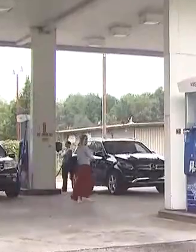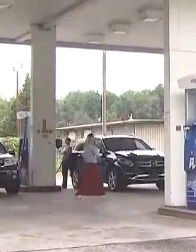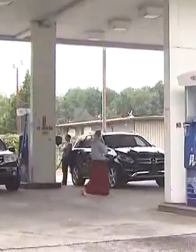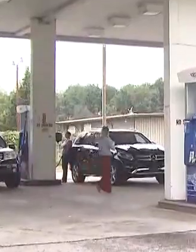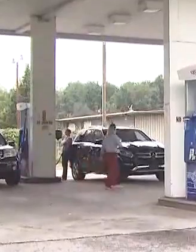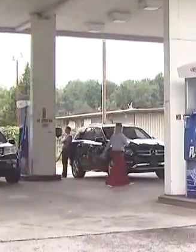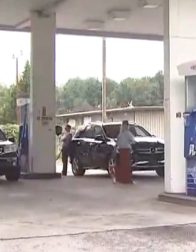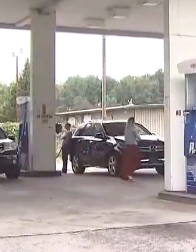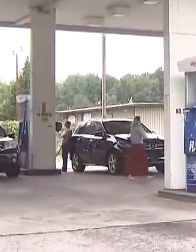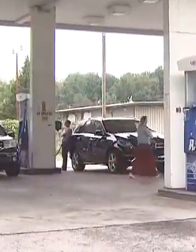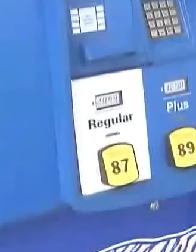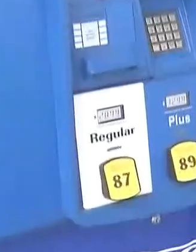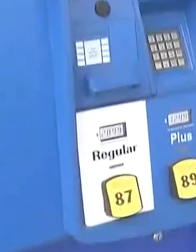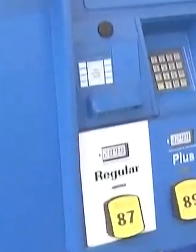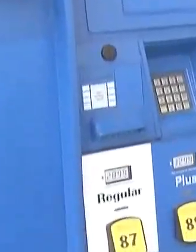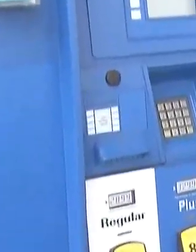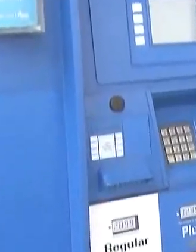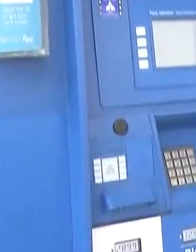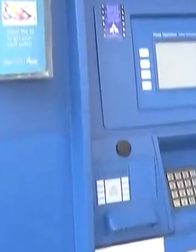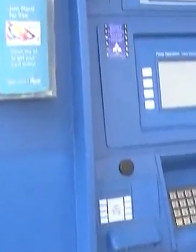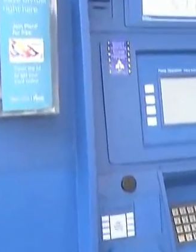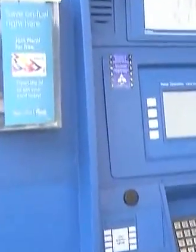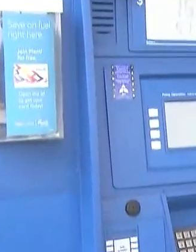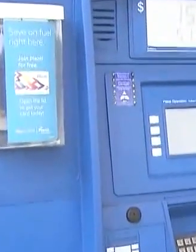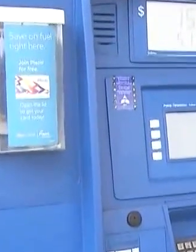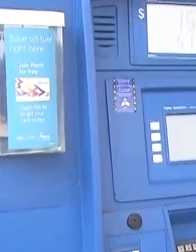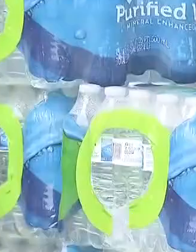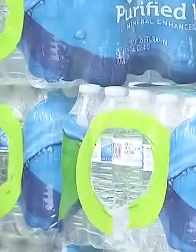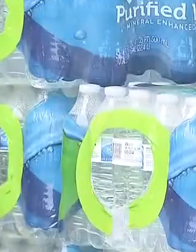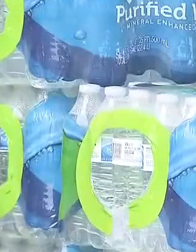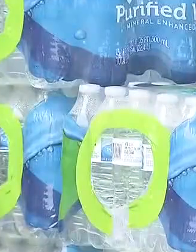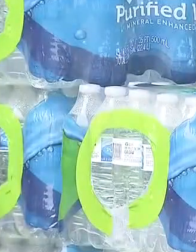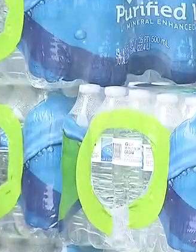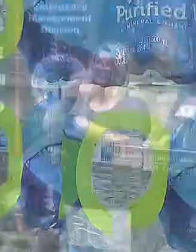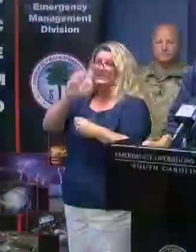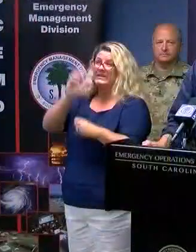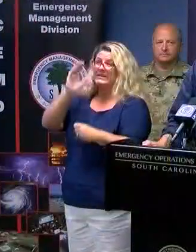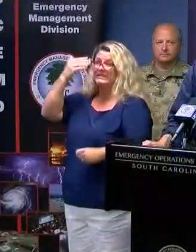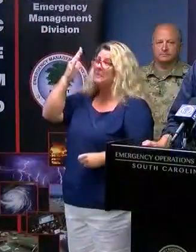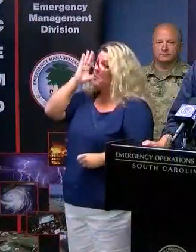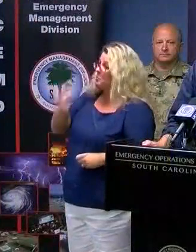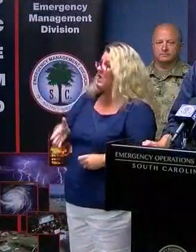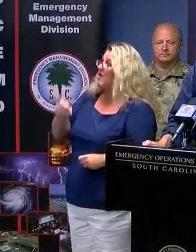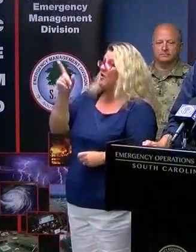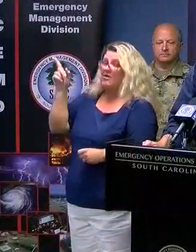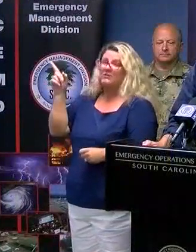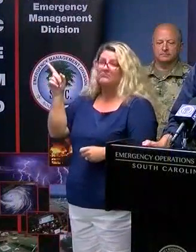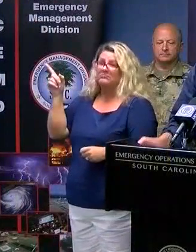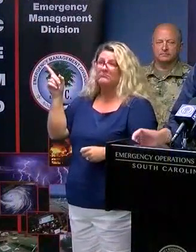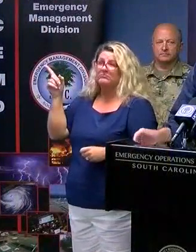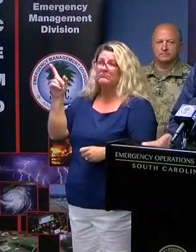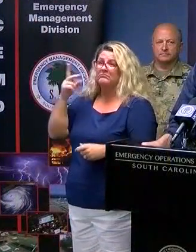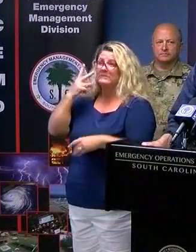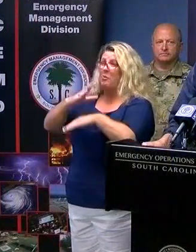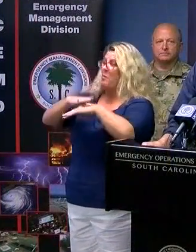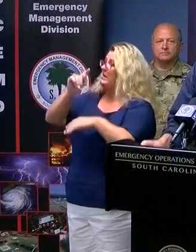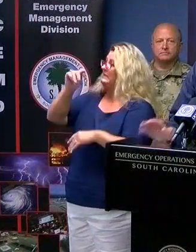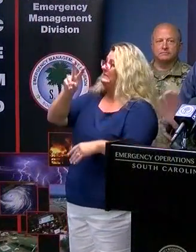WILMINGTON UNC W IS ISSUING +@ VOLUNTARY EVACUATIONS. IT IS STARTING AT WILMINGTON UNC W IS ISSUING +@ VOLUNTARY EVACUATIONS. IT IS STARTING AT NOON WILMINGTON UNC W IS ISSUING +@ VOLUNTARY EVACUATIONS. IT IS STARTING AT NOON AND VOLUNTARY EVACUATIONS. IT IS STARTING AT NOON AND VOLUNTARY EVACUATIONS. IT IS STARTING AT NOON AND CLASSES VOLUNTARY EVACUATIONS. IT IS STARTING AT NOON AND CLASSES ARE VOLUNTARY EVACUATIONS. IT IS STARTING AT NOON AND CLASSES ARE CANCELED VOLUNTARY EVACUATIONS. IT IS STARTING AT NOON AND CLASSES ARE CANCELED AFTER IT IS STARTING AT NOON AND CLASSES ARE CANCELED AFTER IT IS STARTING AT NOON AND CLASSES ARE CANCELED AFTER THAT. CLASSES ARE CANCELED AFTER THAT. CLASSES ARE CANCELED AFTER THAT. RESIDENTS CLASSES ARE CANCELED AFTER THAT. RESIDENTS HAVE CLASSES ARE CANCELED AFTER THAT. RESIDENTS HAVE BEEN CLASSES ARE CANCELED AFTER THAT. RESIDENTS HAVE BEEN GETTING CLASSES ARE CANCELED AFTER THAT. RESIDENTS HAVE BEEN GETTING THE THAT. RESIDENTS HAVE BEEN GETTING THE THAT. RESIDENTS HAVE BEEN GETTING THE SUPPLIES THAT. RESIDENTS HAVE BEEN GETTING THE SUPPLIES READY. RESIDENTS HAVE BEEN GETTING THE SUPPLIES READY. RESIDENTS HAVE BEEN GETTING THE SUPPLIES READY. NORTH RESIDENTS HAVE BEEN GETTING THE SUPPLIES READY. NORTH CAROLINA RESIDENTS HAVE BEEN GETTING THE SUPPLIES READY. NORTH CAROLINA SOUTH RESIDENTS HAVE BEEN GETTING THE SUPPLIES READY. NORTH CAROLINA SOUTH CAROLINA SUPPLIES READY. NORTH CAROLINA SOUTH CAROLINA SUPPLIES READY. NORTH CAROLINA SOUTH CAROLINA AND SUPPLIES READY. NORTH CAROLINA SOUTH CAROLINA AND VIRGINIA SUPPLIES READY. NORTH CAROLINA SOUTH CAROLINA AND VIRGINIA ARE SUPPLIES READY. NORTH CAROLINA SOUTH CAROLINA AND VIRGINIA ARE UNDER SUPPLIES READY. NORTH CAROLINA SOUTH CAROLINA AND VIRGINIA ARE UNDER STATE SUPPLIES READY. NORTH CAROLINA SOUTH CAROLINA AND VIRGINIA ARE UNDER STATE OF NORTH CAROLINA SOUTH CAROLINA AND VIRGINIA ARE UNDER STATE OF NORTH CAROLINA SOUTH CAROLINA AND VIRGINIA ARE UNDER STATE OF +@EMERGENCY. AND VIRGINIA ARE UNDER STATE OF +@EMERGENCY. AND VIRGINIA ARE UNDER STATE OF +@EMERGENCY. LET'S AND VIRGINIA ARE UNDER STATE OF +@EMERGENCY. LET'S LISTEN AND VIRGINIA ARE UNDER STATE OF +@EMERGENCY. LET'S LISTEN TO AND VIRGINIA ARE UNDER STATE OF +@EMERGENCY. LET'S LISTEN TO GOVERNOR